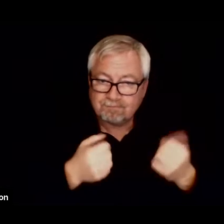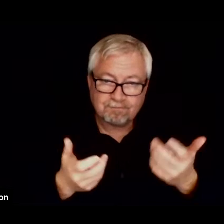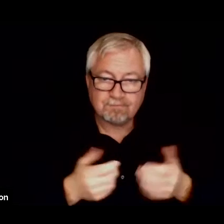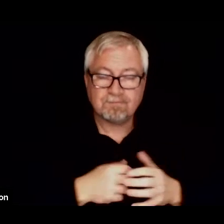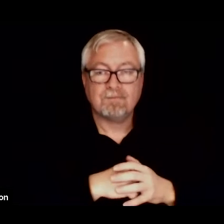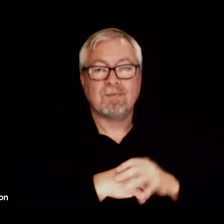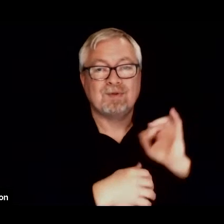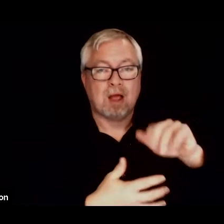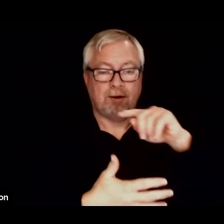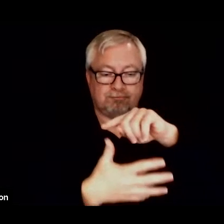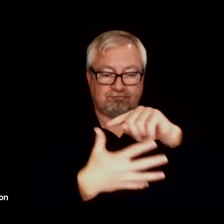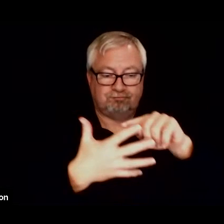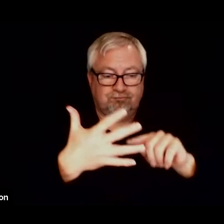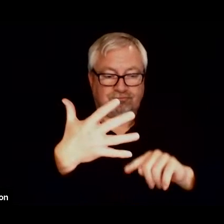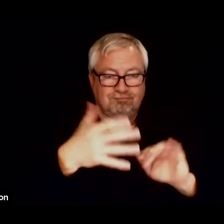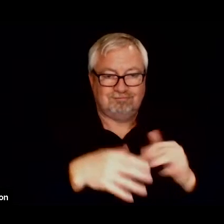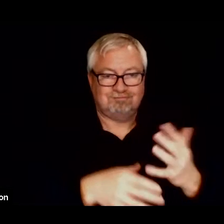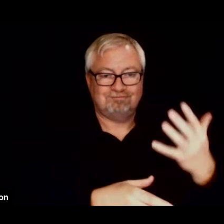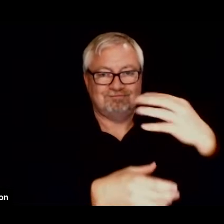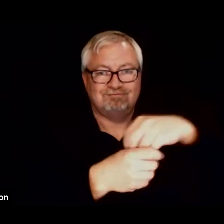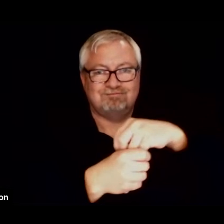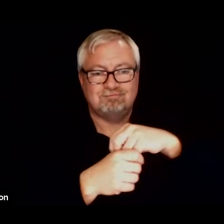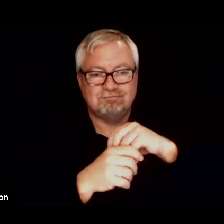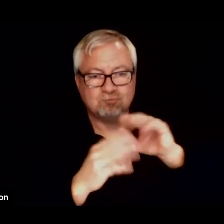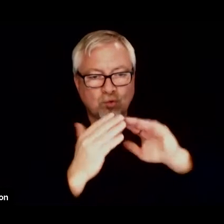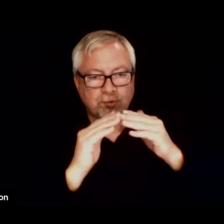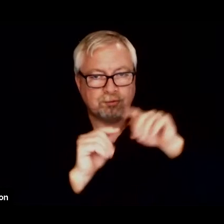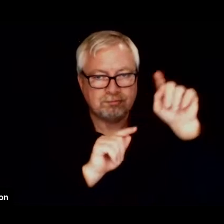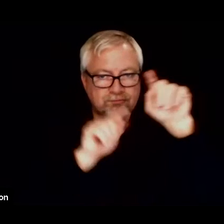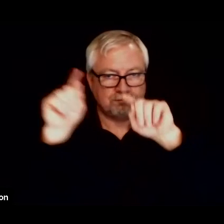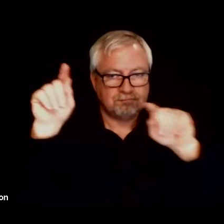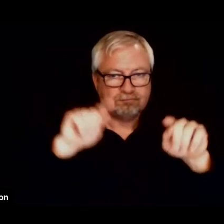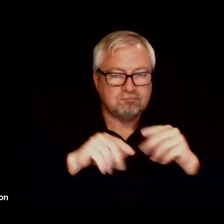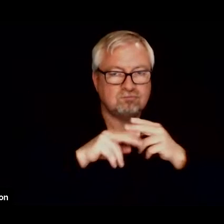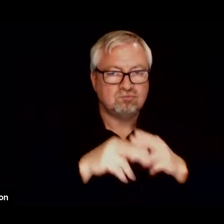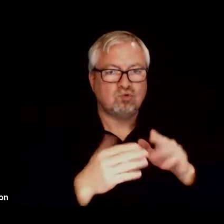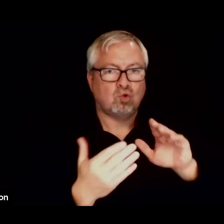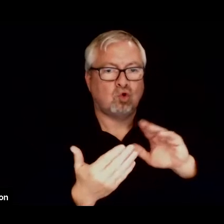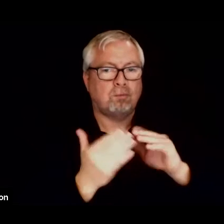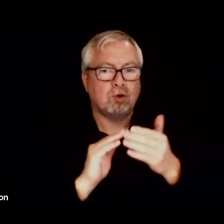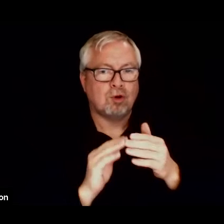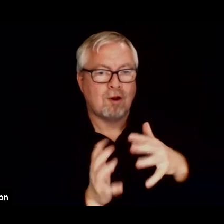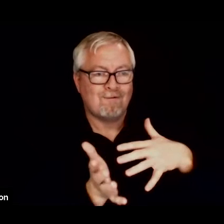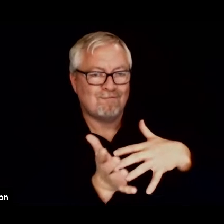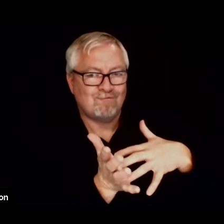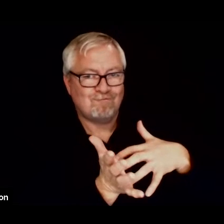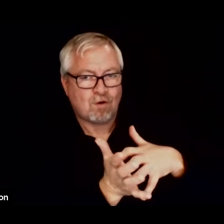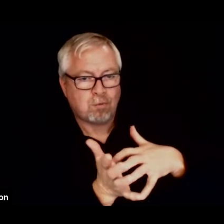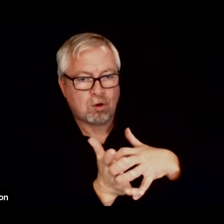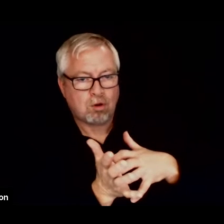seen with those data are that communities that have a higher social vulnerability index